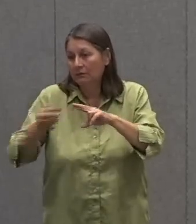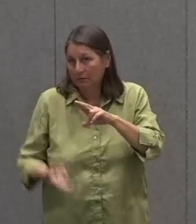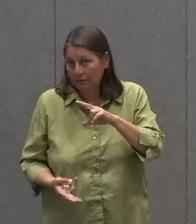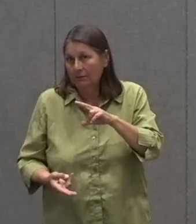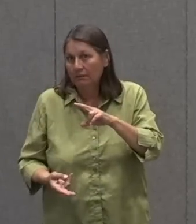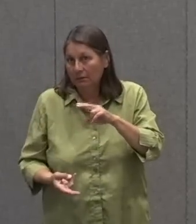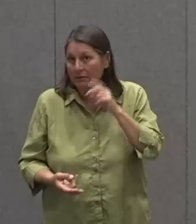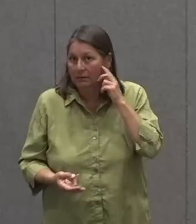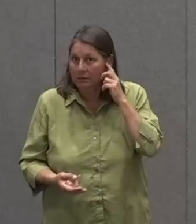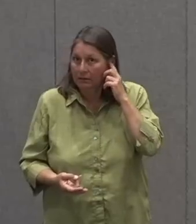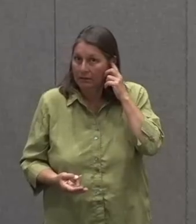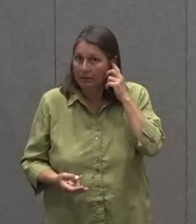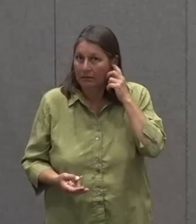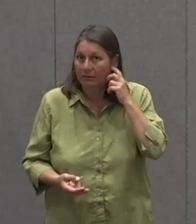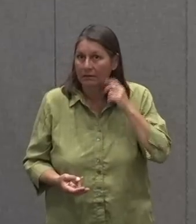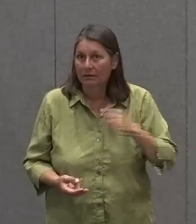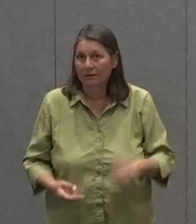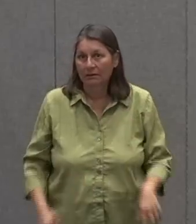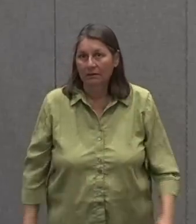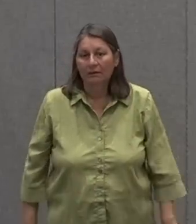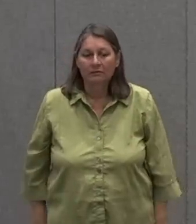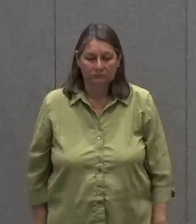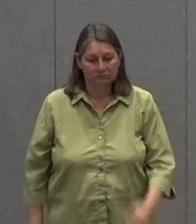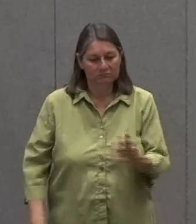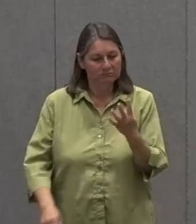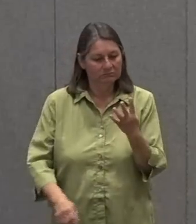Let's see, 10, 20, 30, ah, it's three tens,